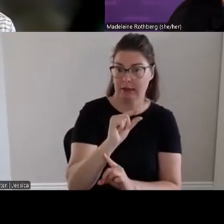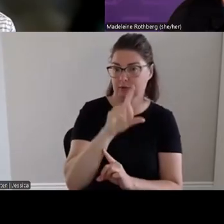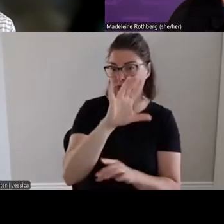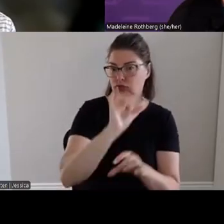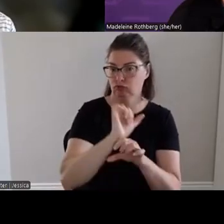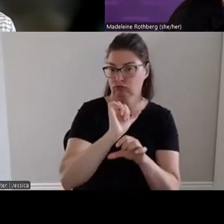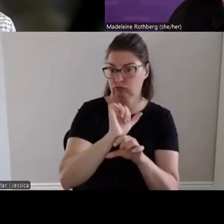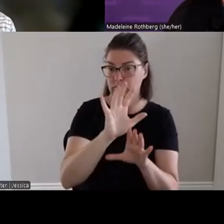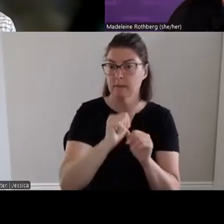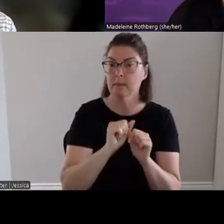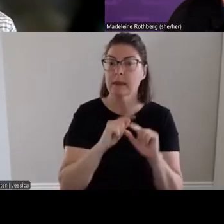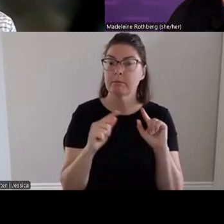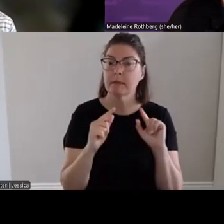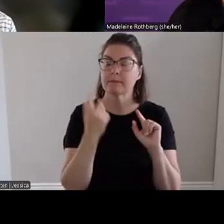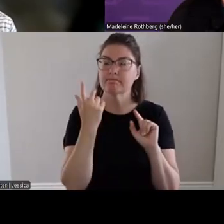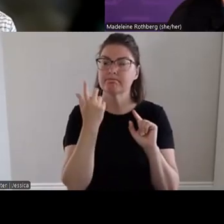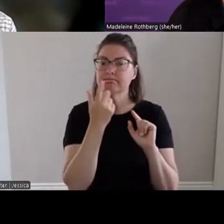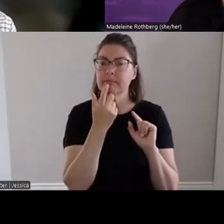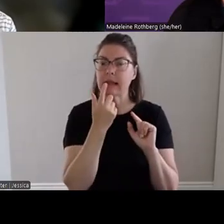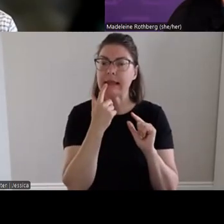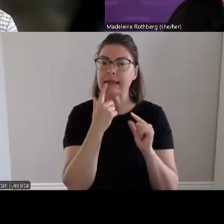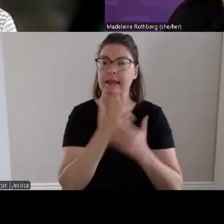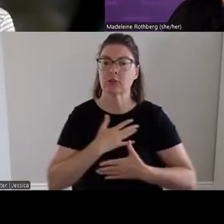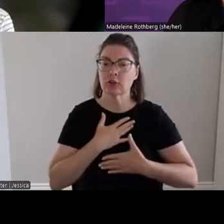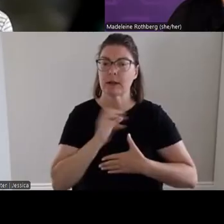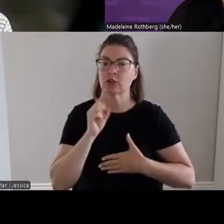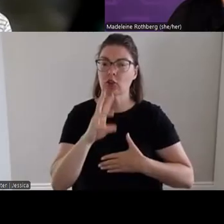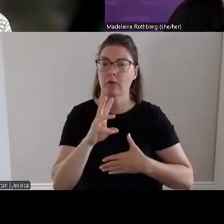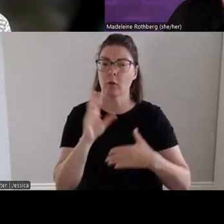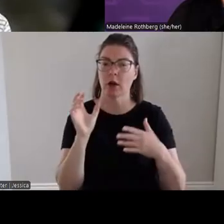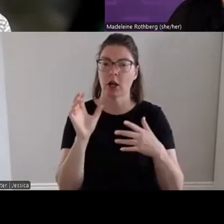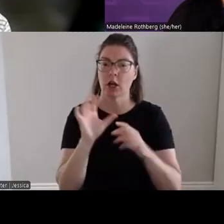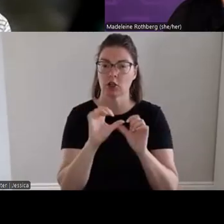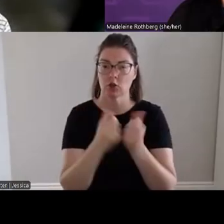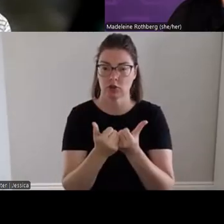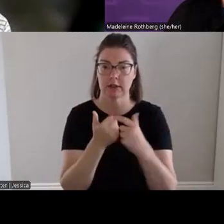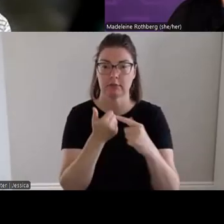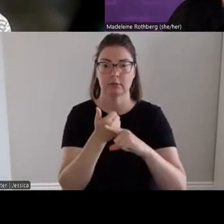but the Entertainment Software Association has been creating accessibility metadata